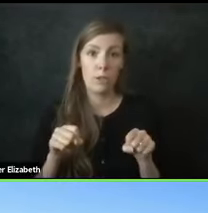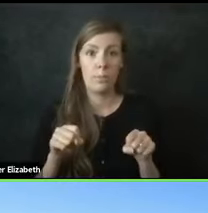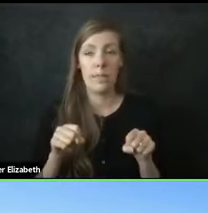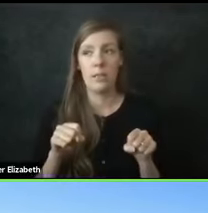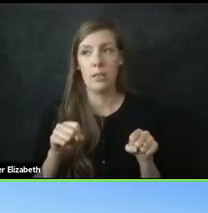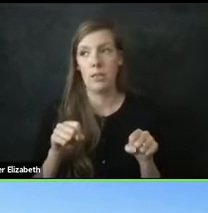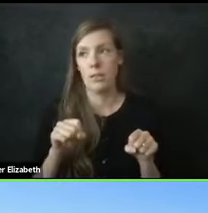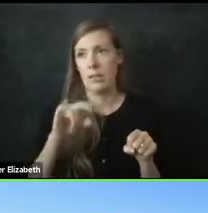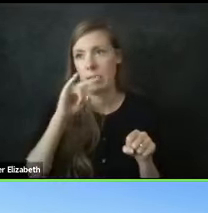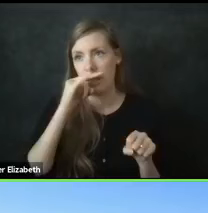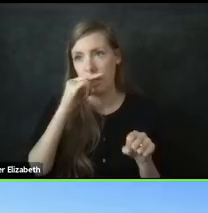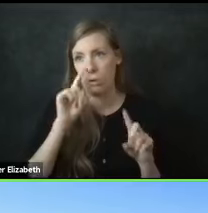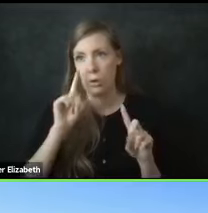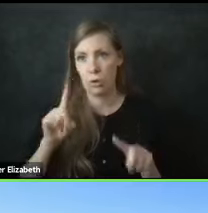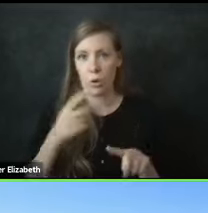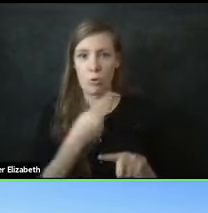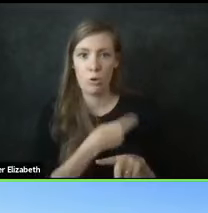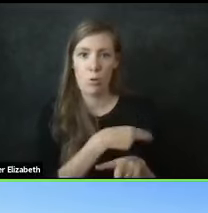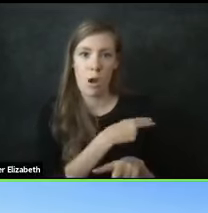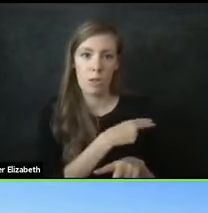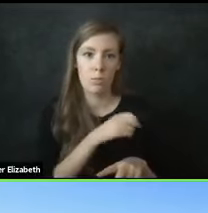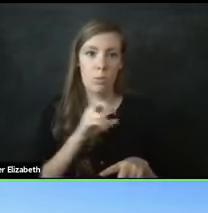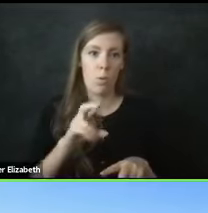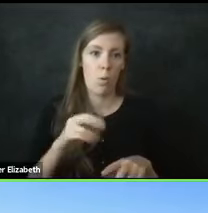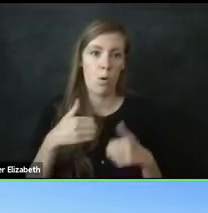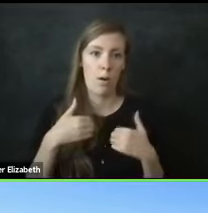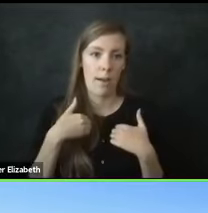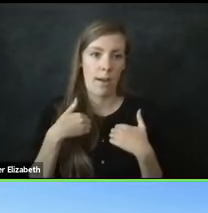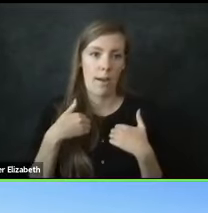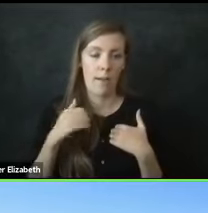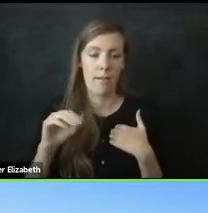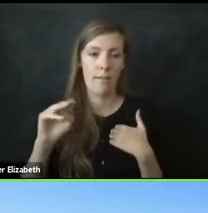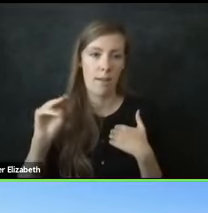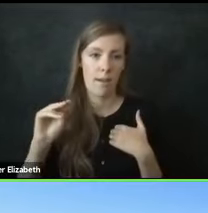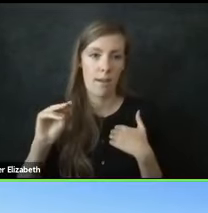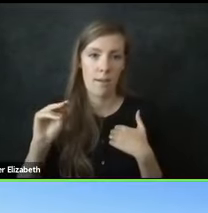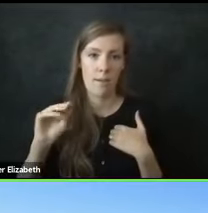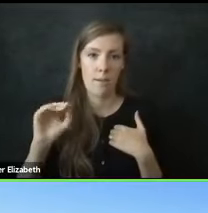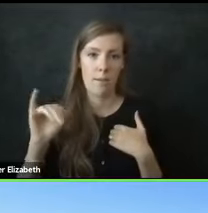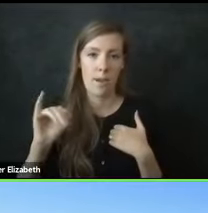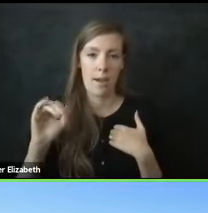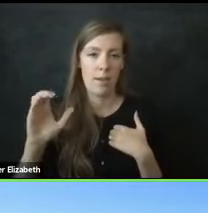and of this condition called MISD multiinflammatory syndrome of children.